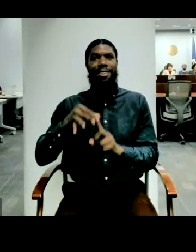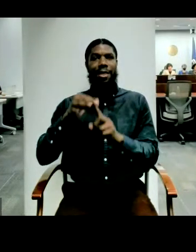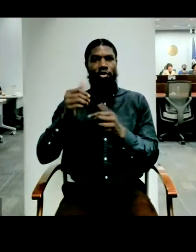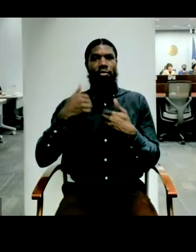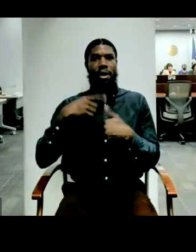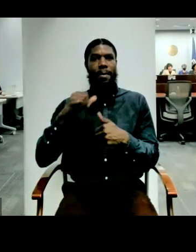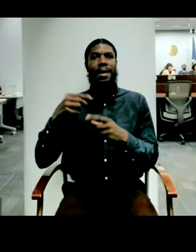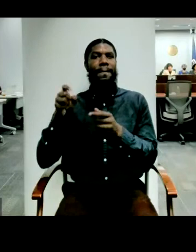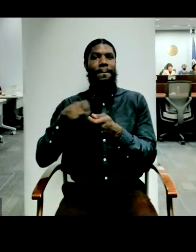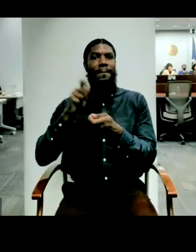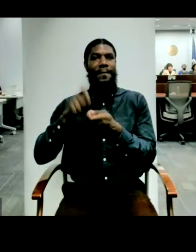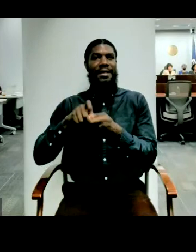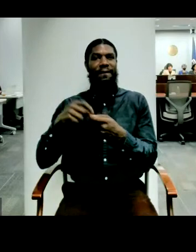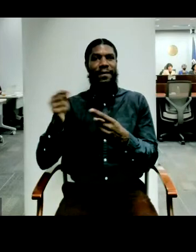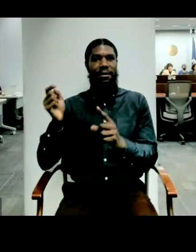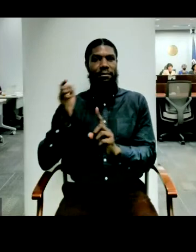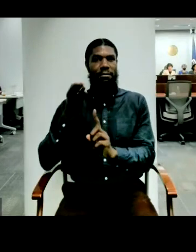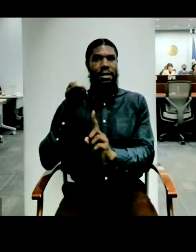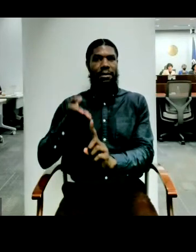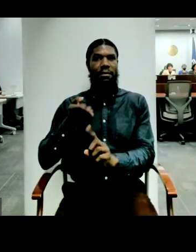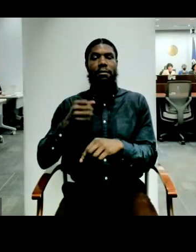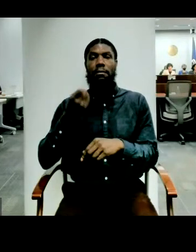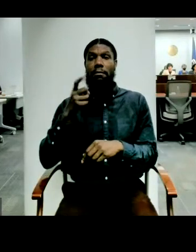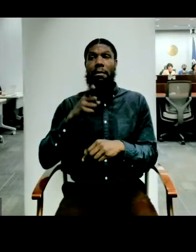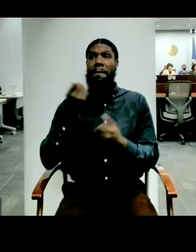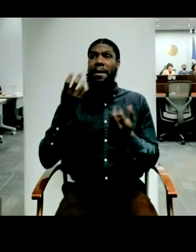This is a merging area a lot of people don't even know it might be a problem